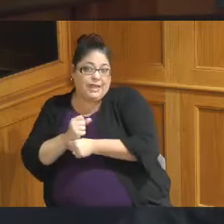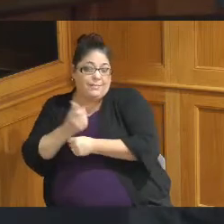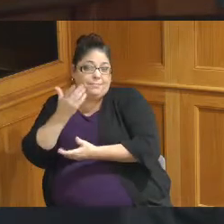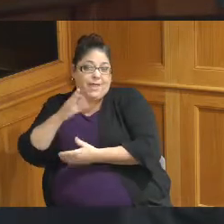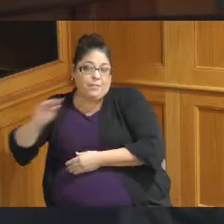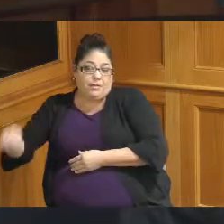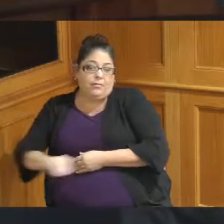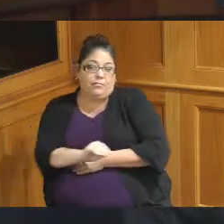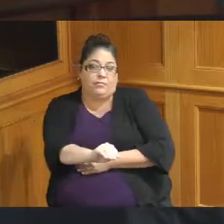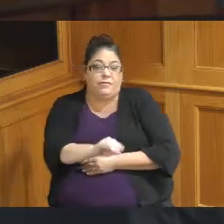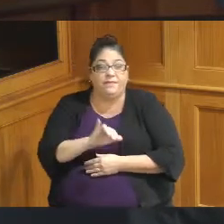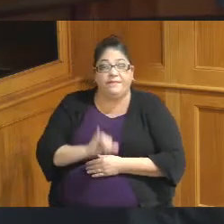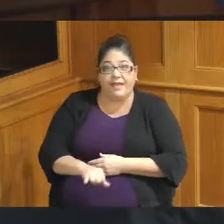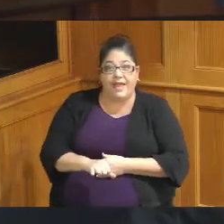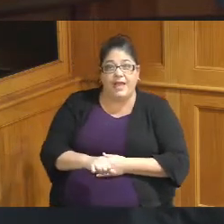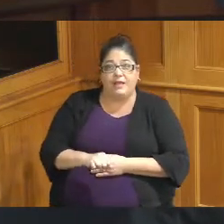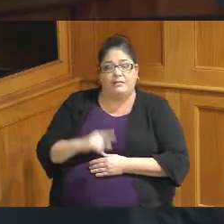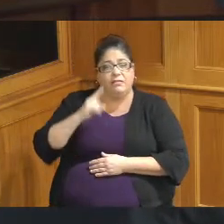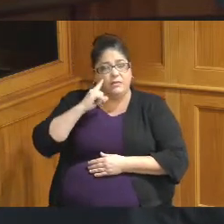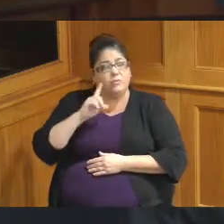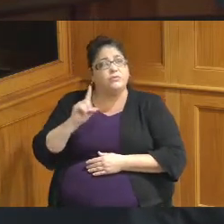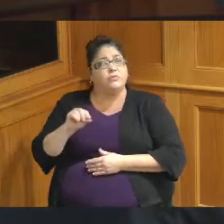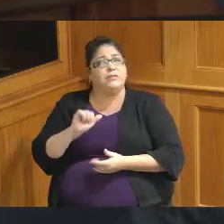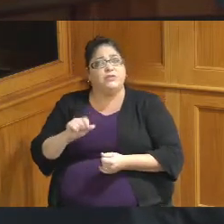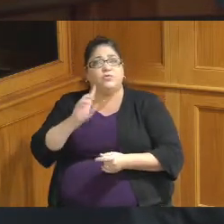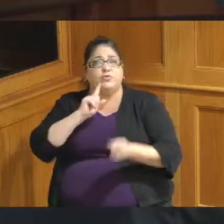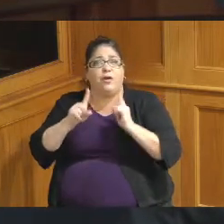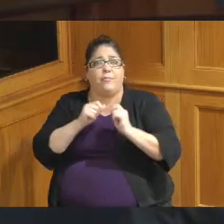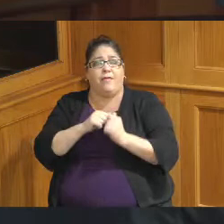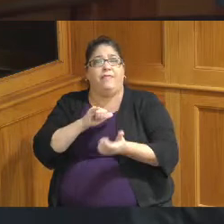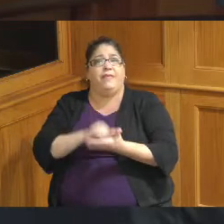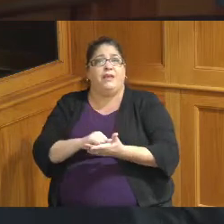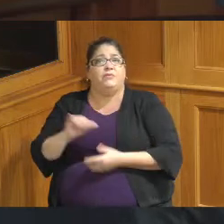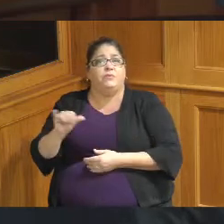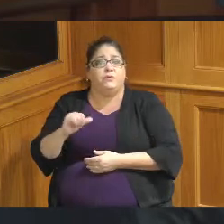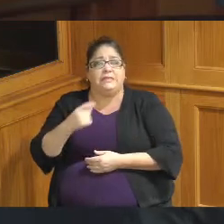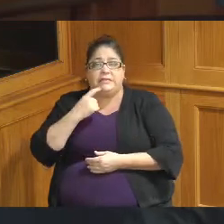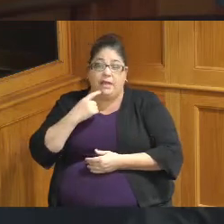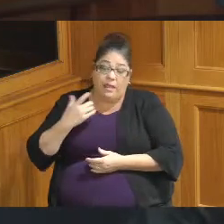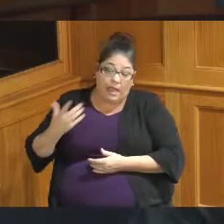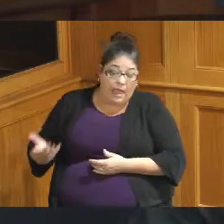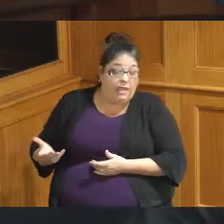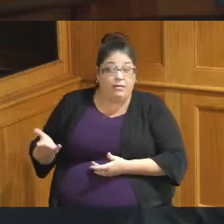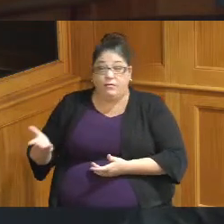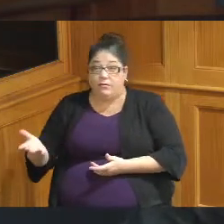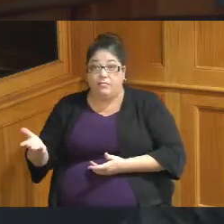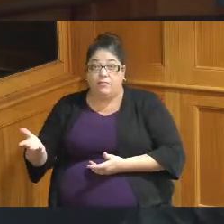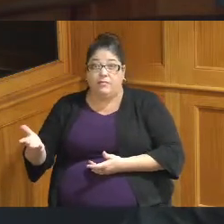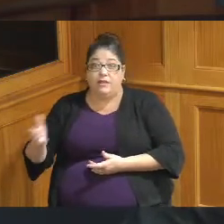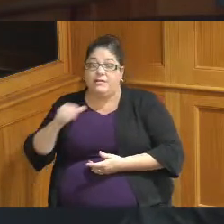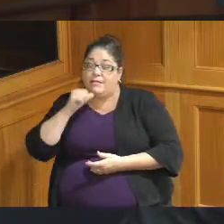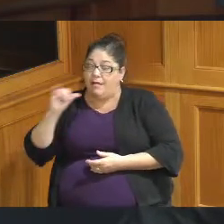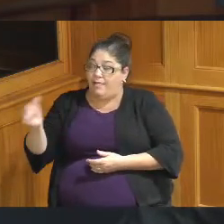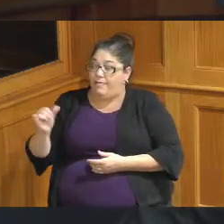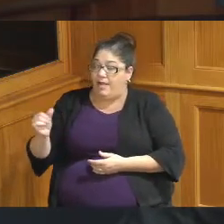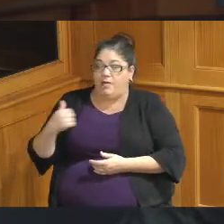the you know I think we do need to talk about that and say you know it's it's not as if we don't have